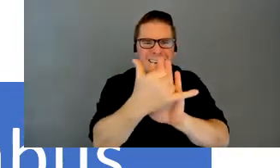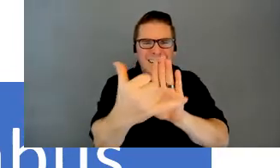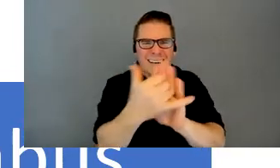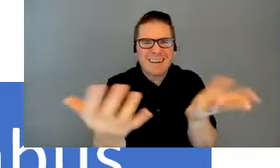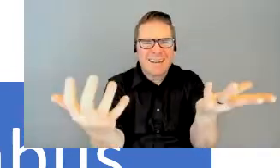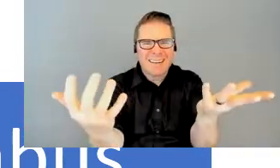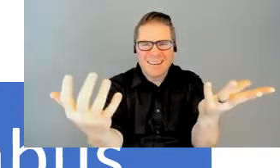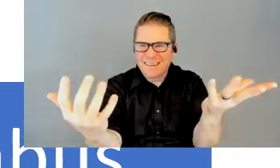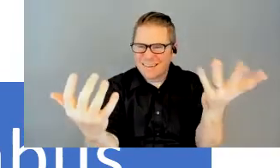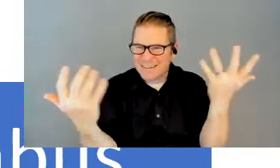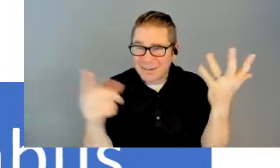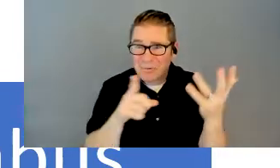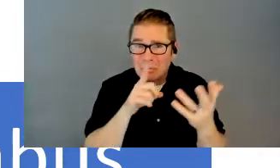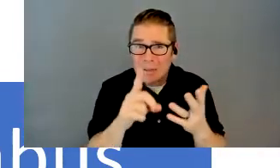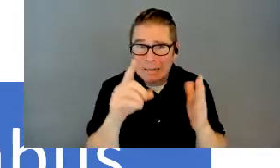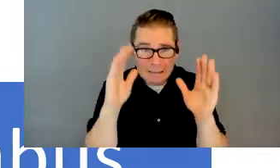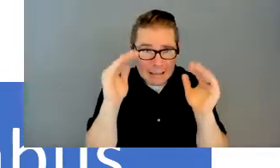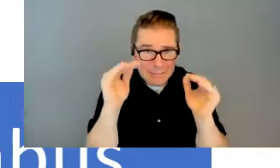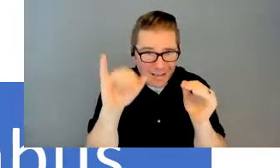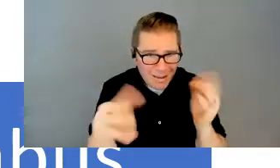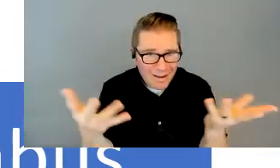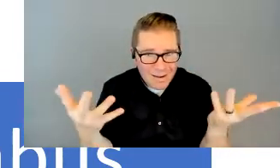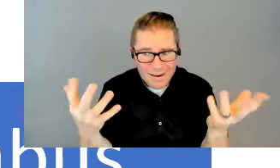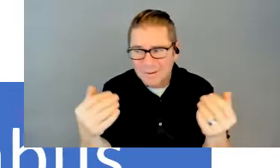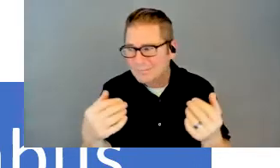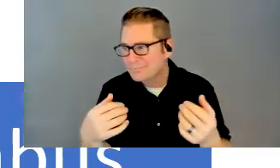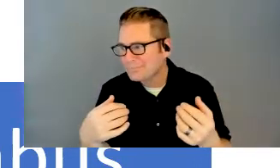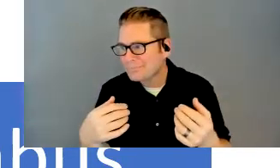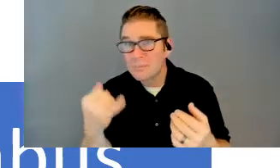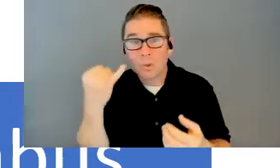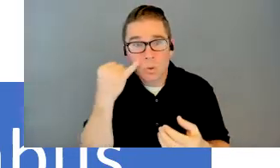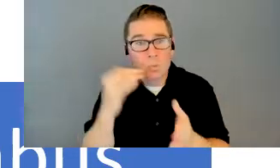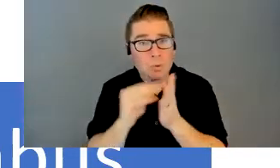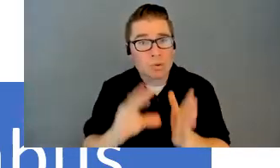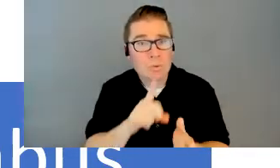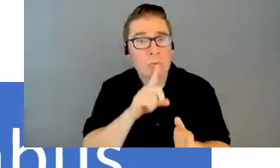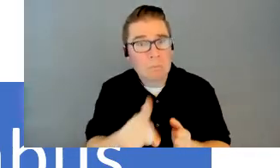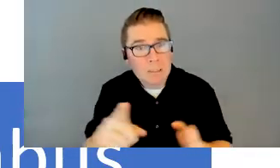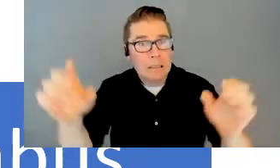that if the student had a real emergency, right. Right. Before the exam,